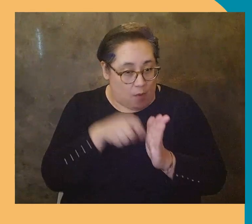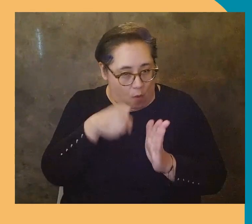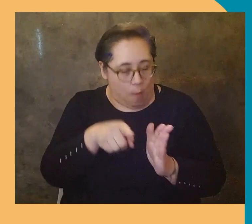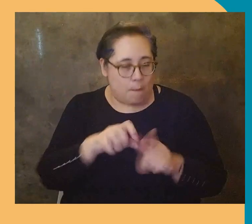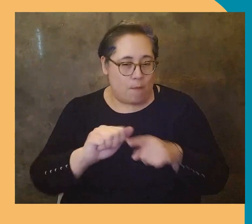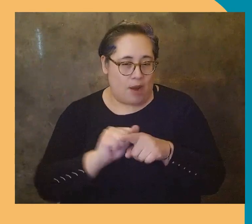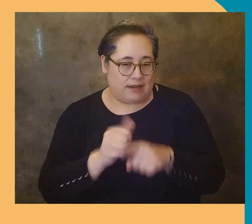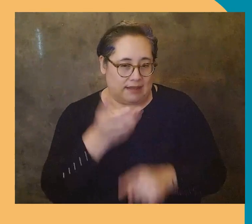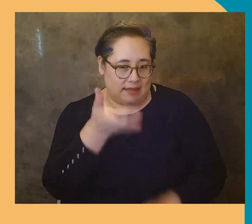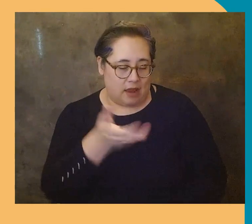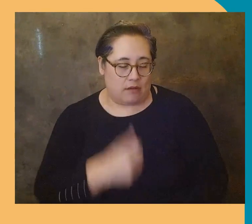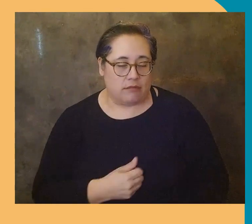Here's an example.